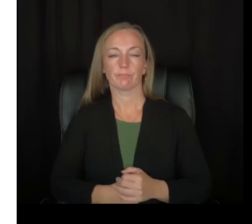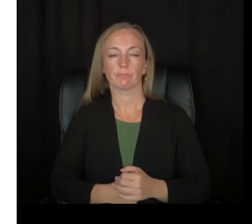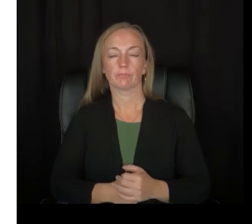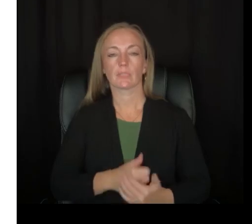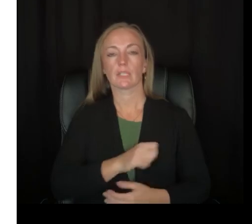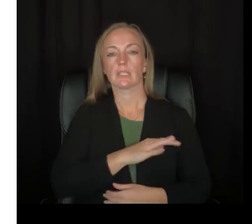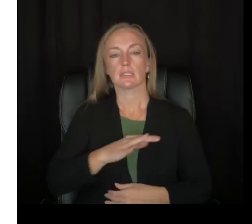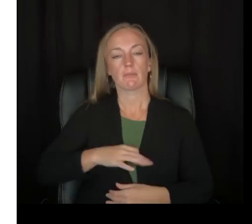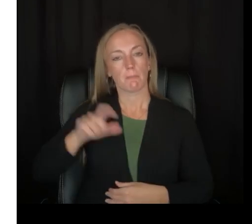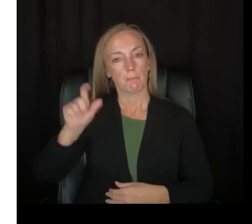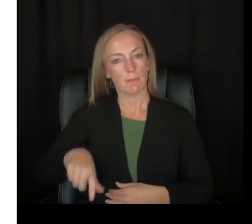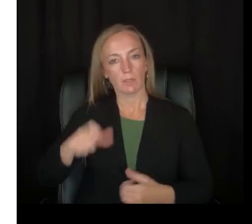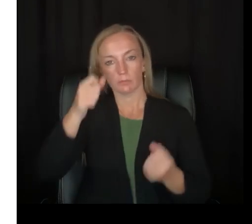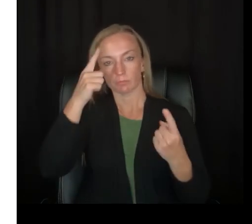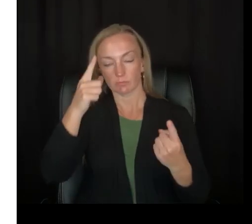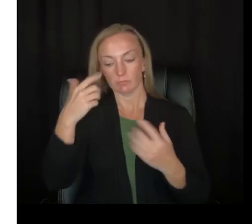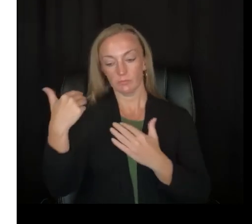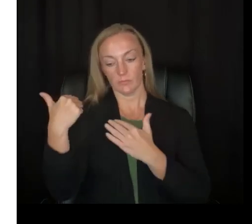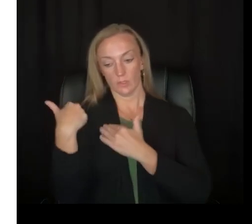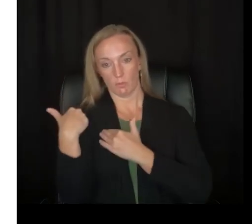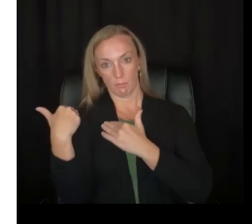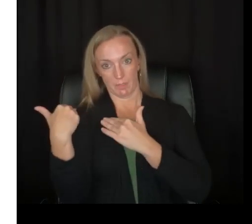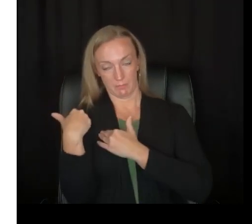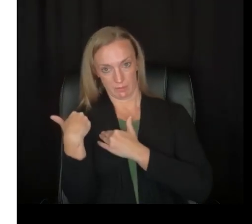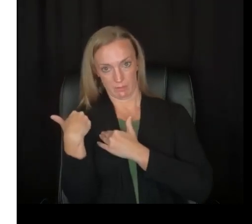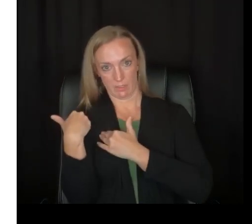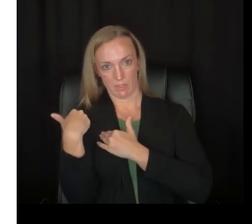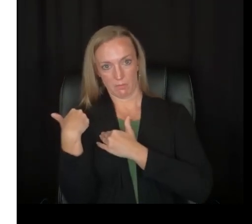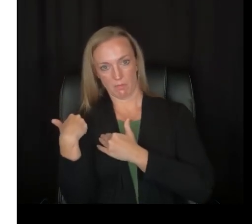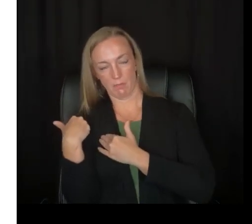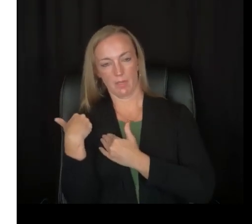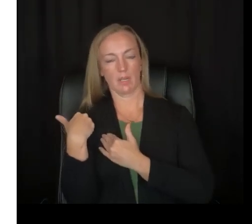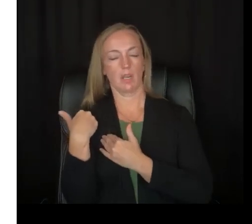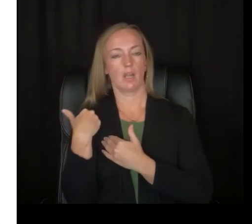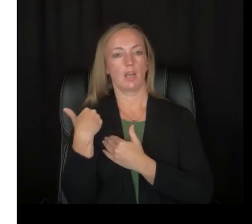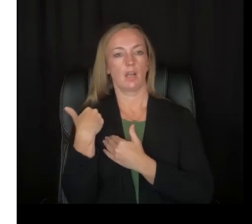Staff need to understand that the obligations and responsibilities under